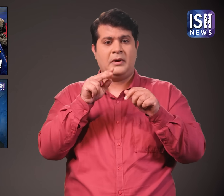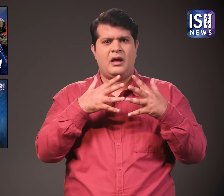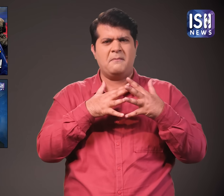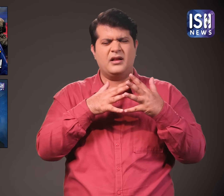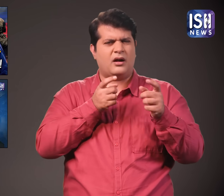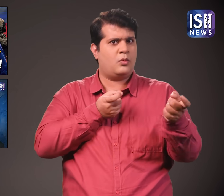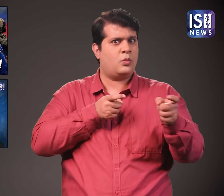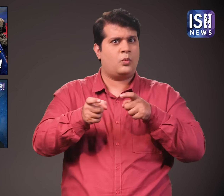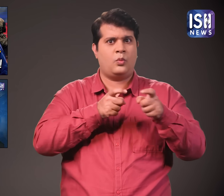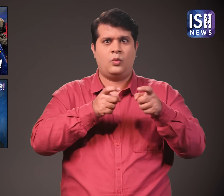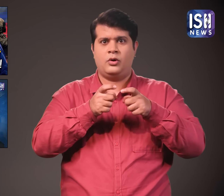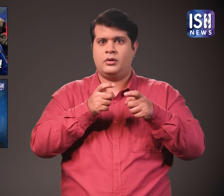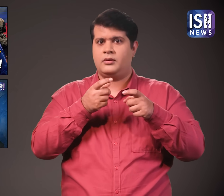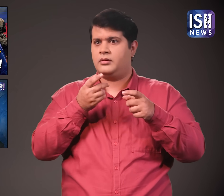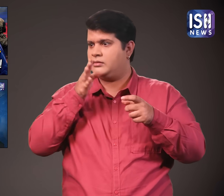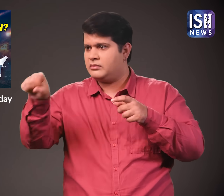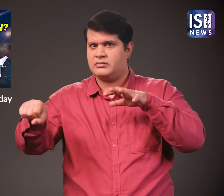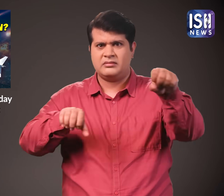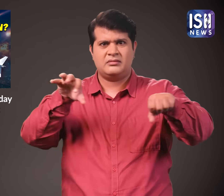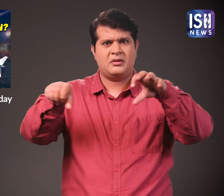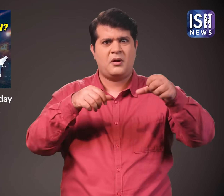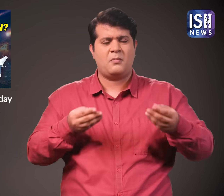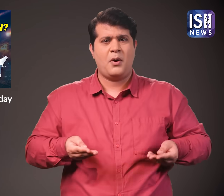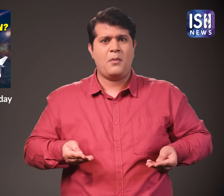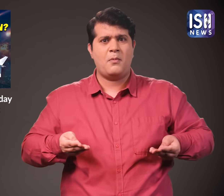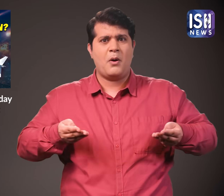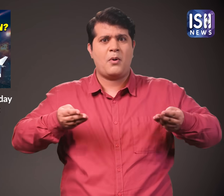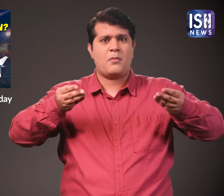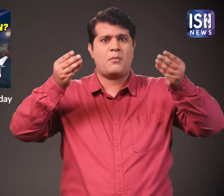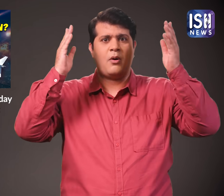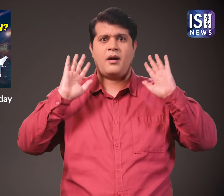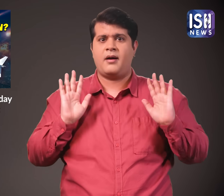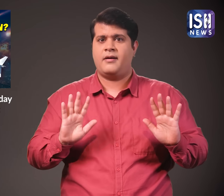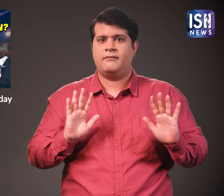This suggests that U.S. control is expanding and extending to more regions.